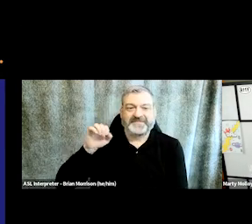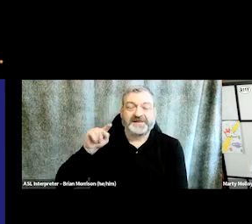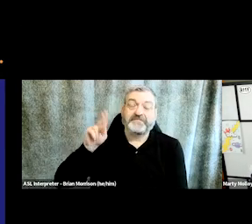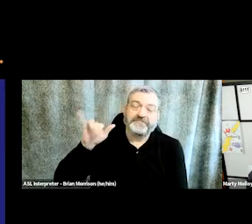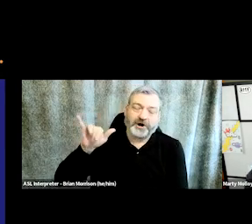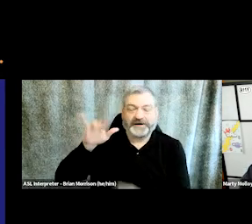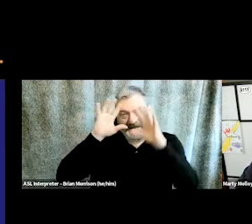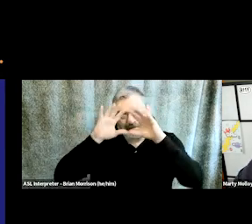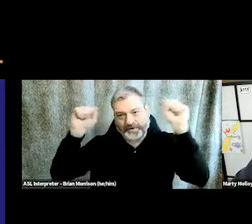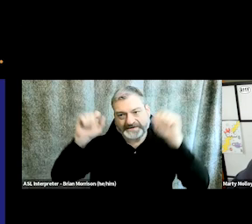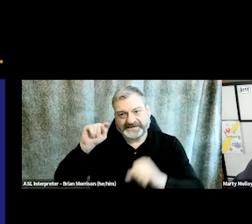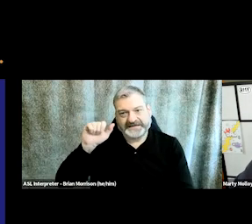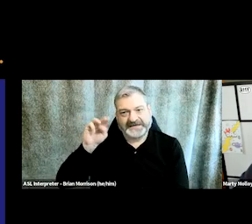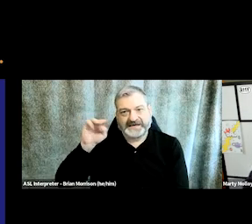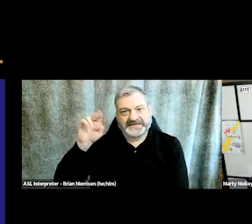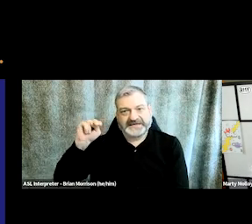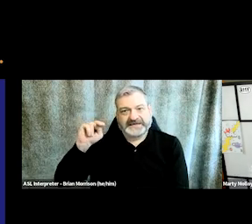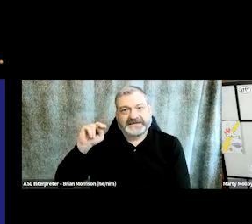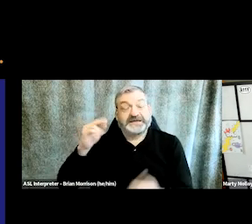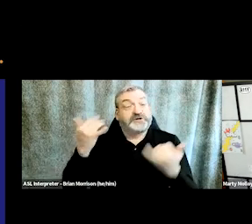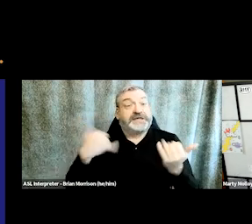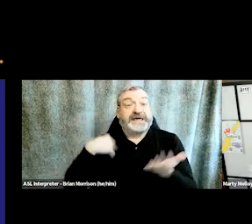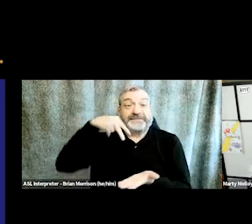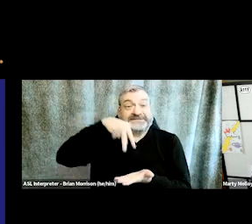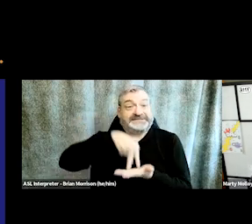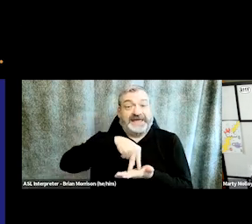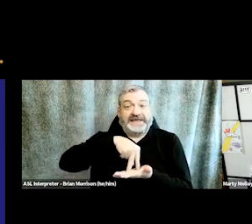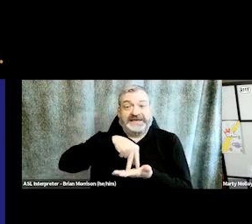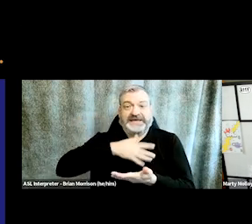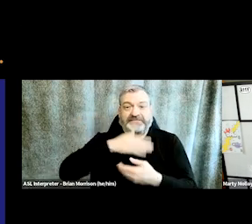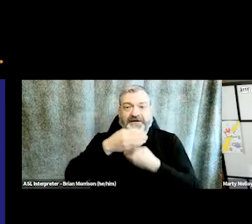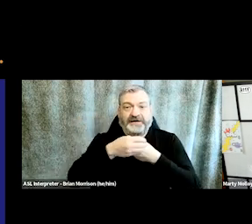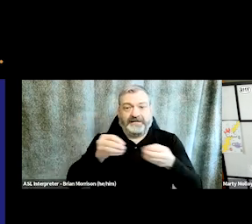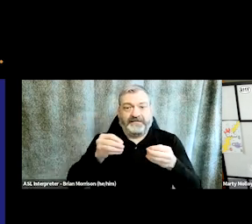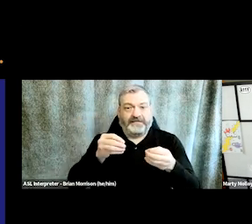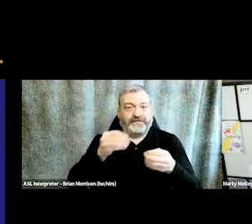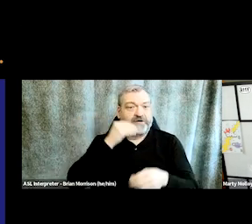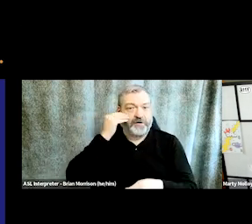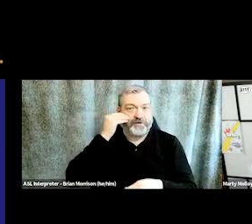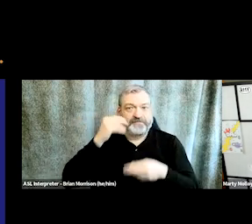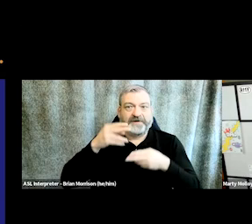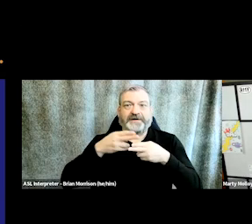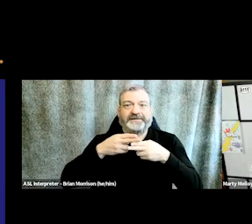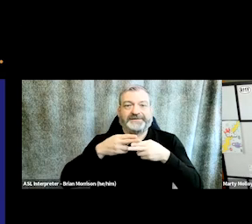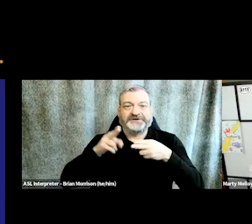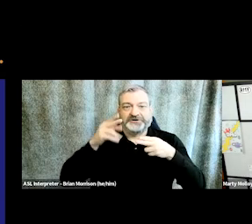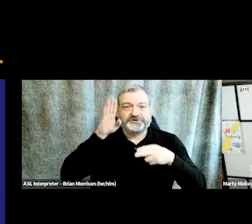Today I am standing in my home office. I have. Short brown hair, blue eyes,